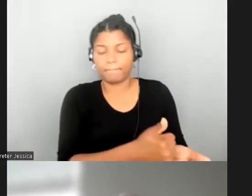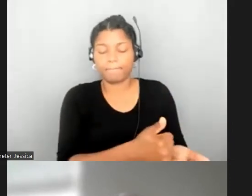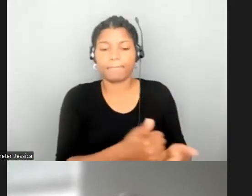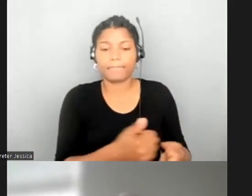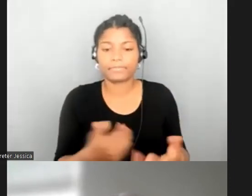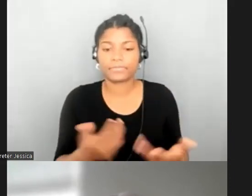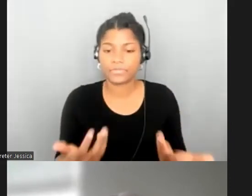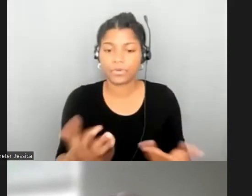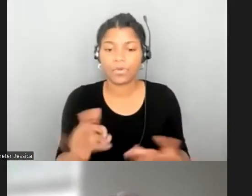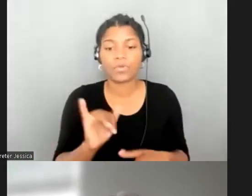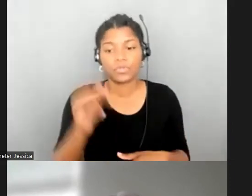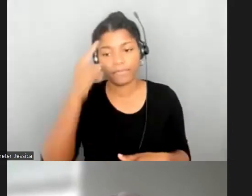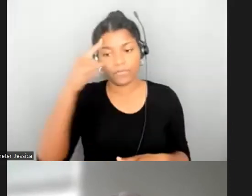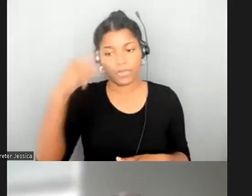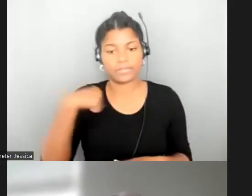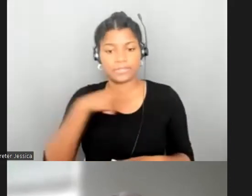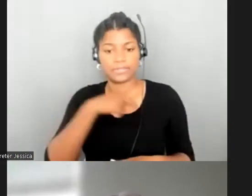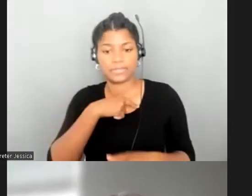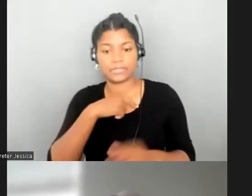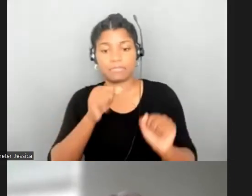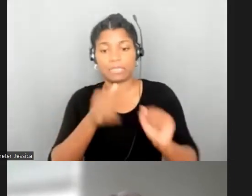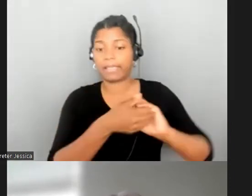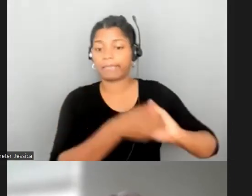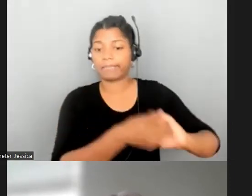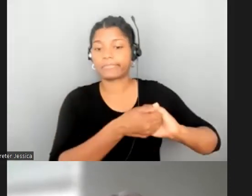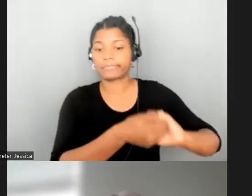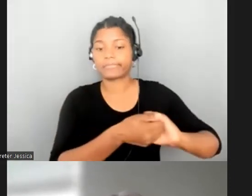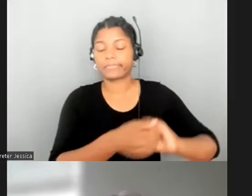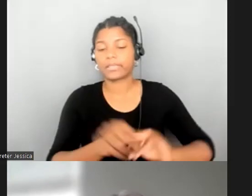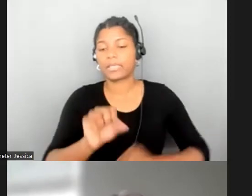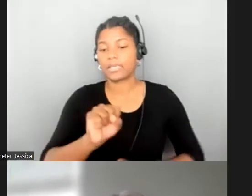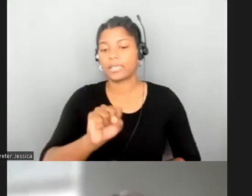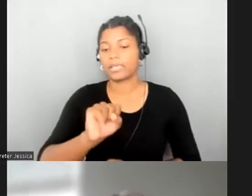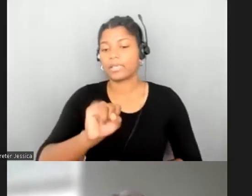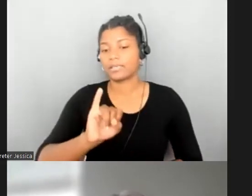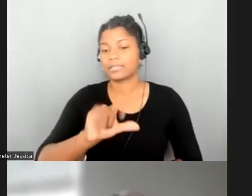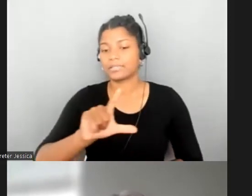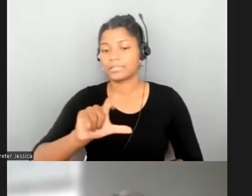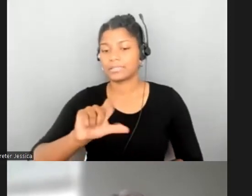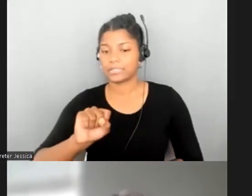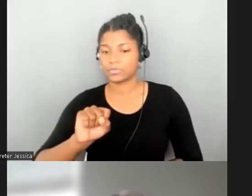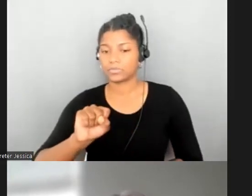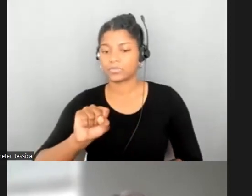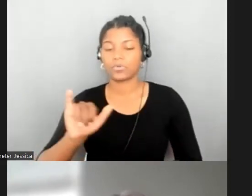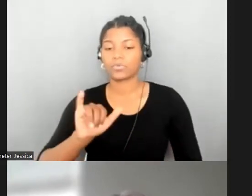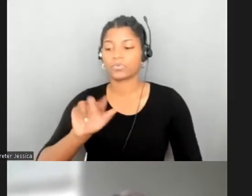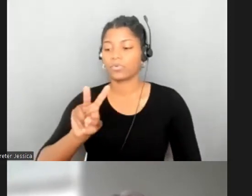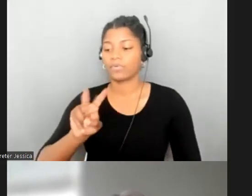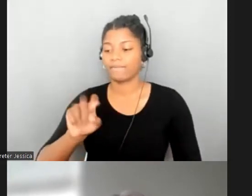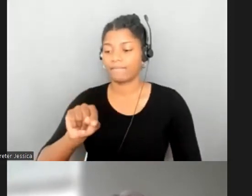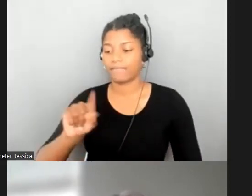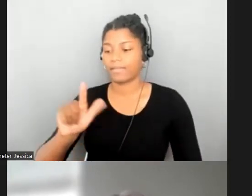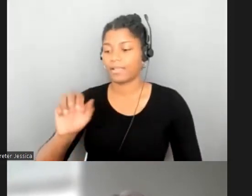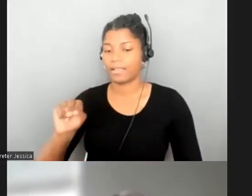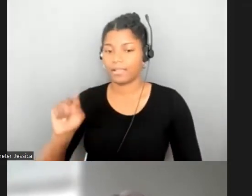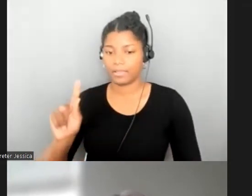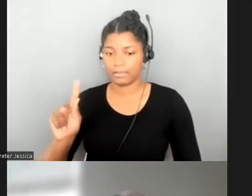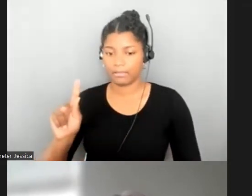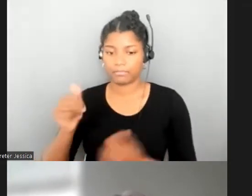For us, partnering with the CILs, Disability Hub and looking at the different network of